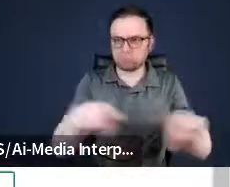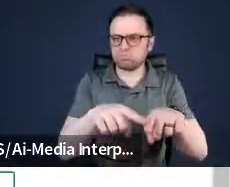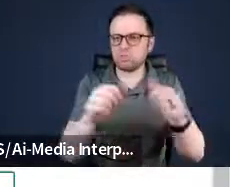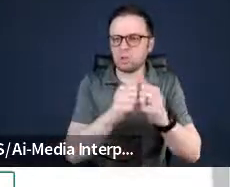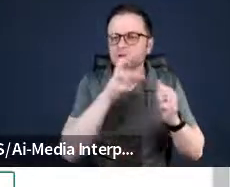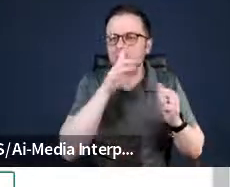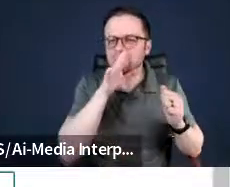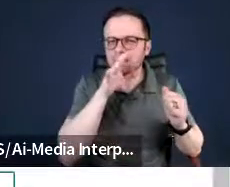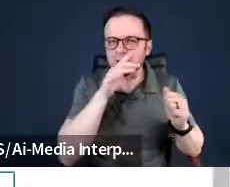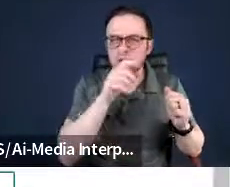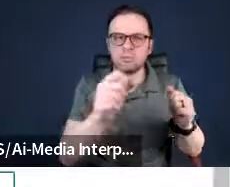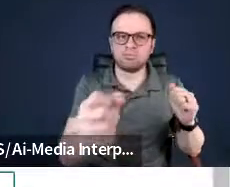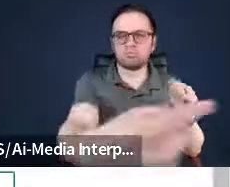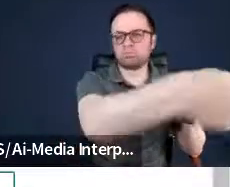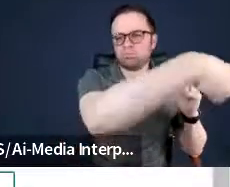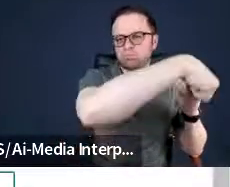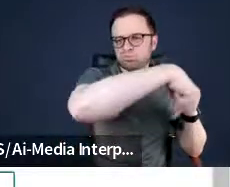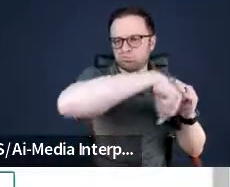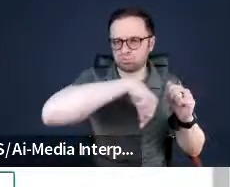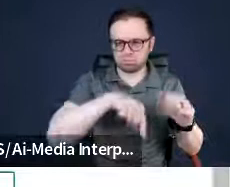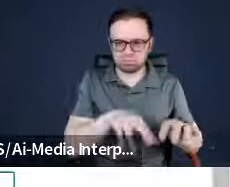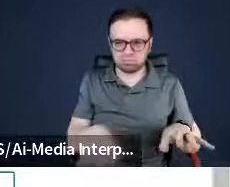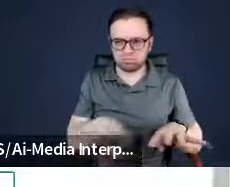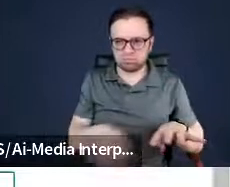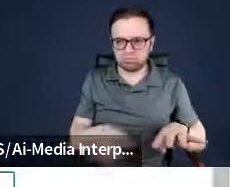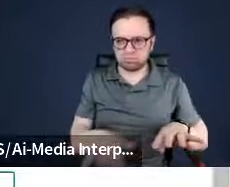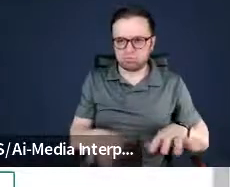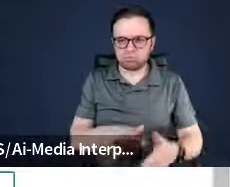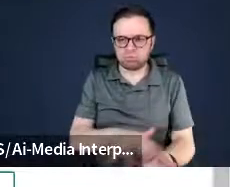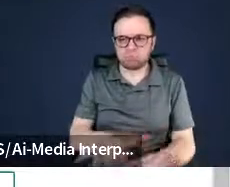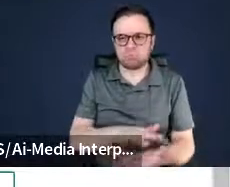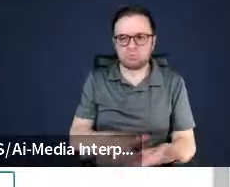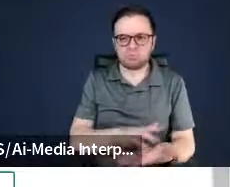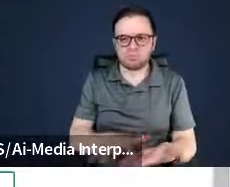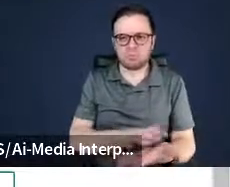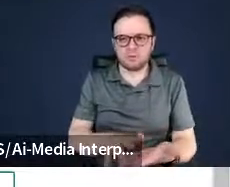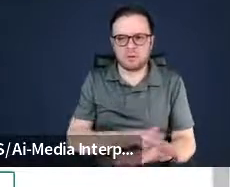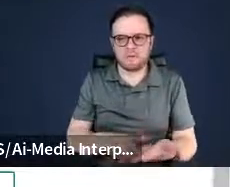Refresher bull braille display which is a physical hardware device that connects to a computer and in your